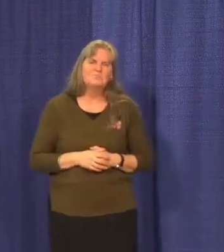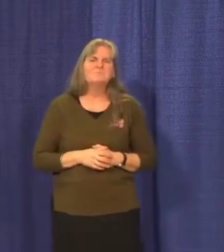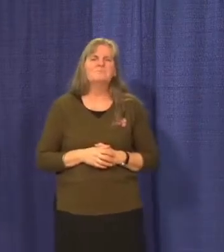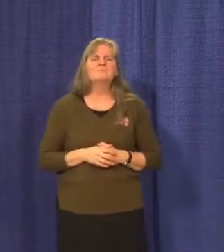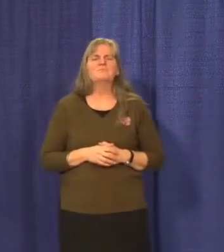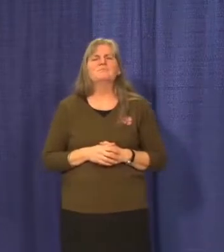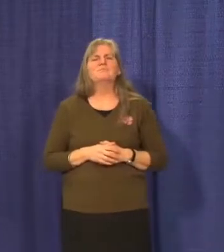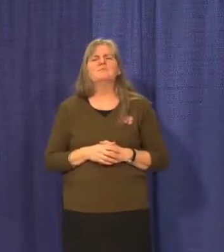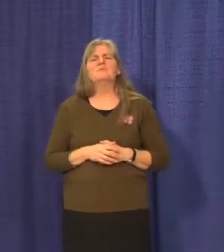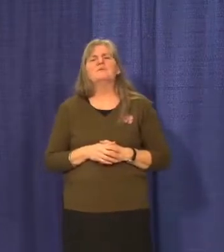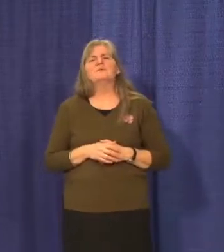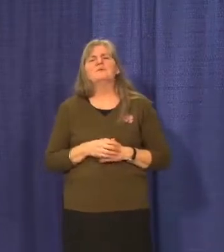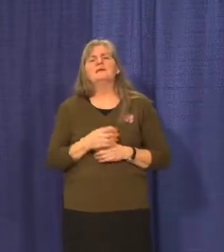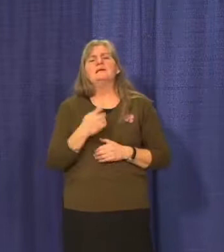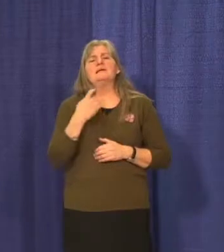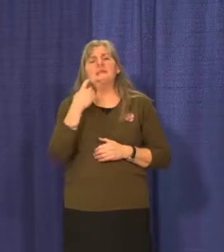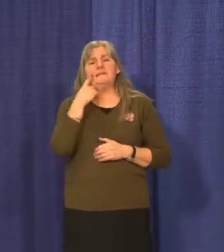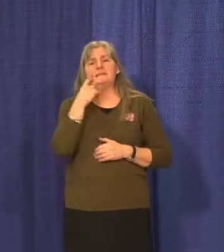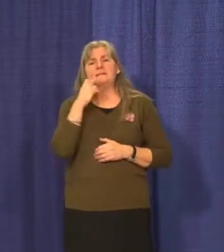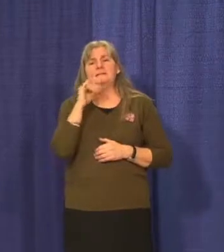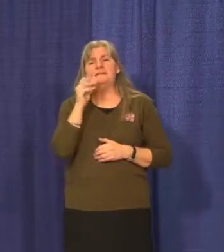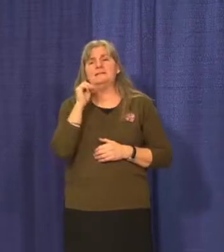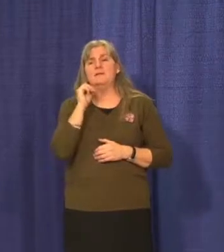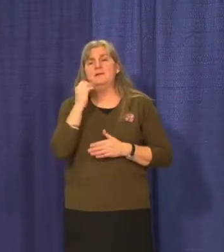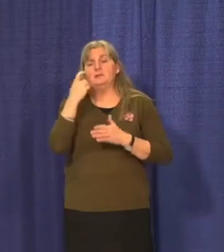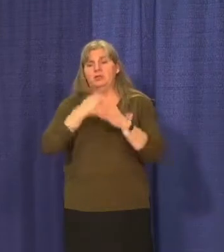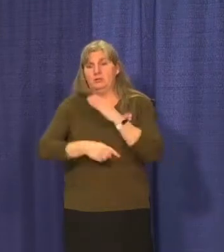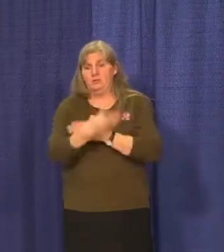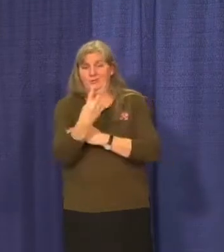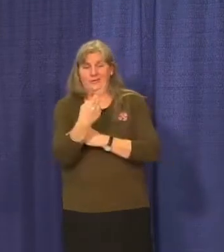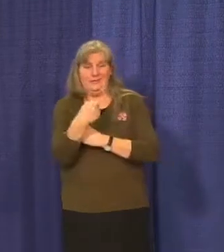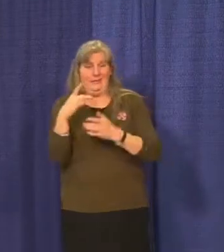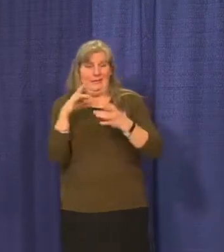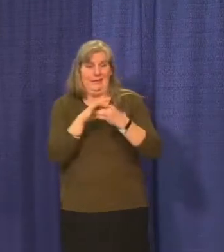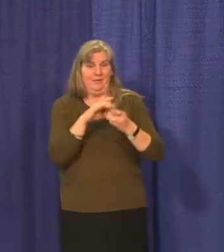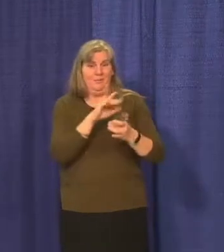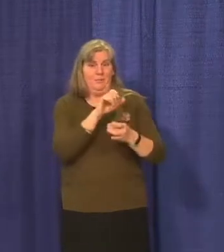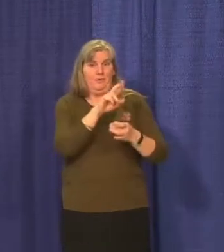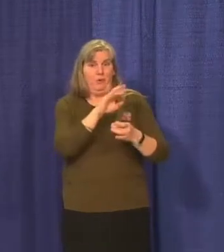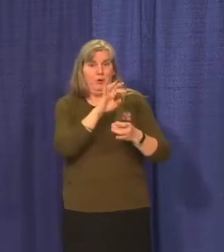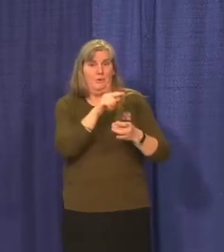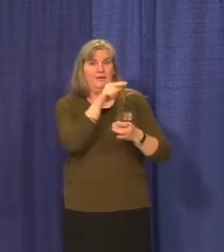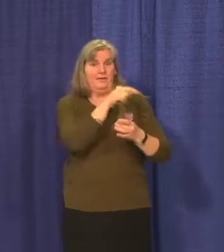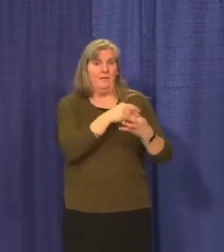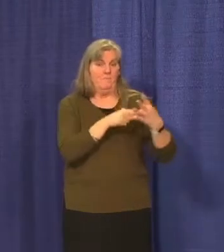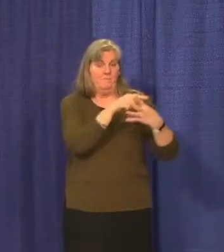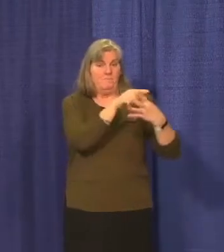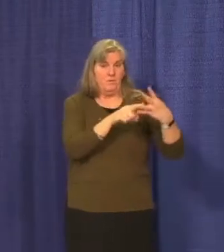In addition to that, got CEMA charges I mentioned earlier in connection with the Beaver Creek